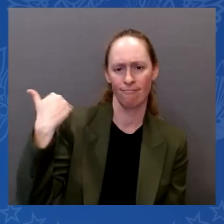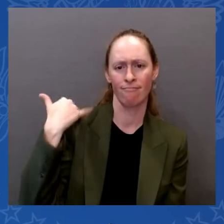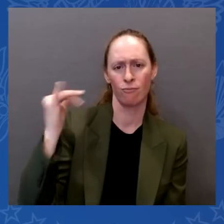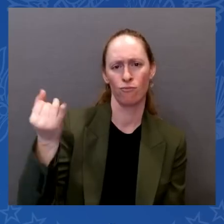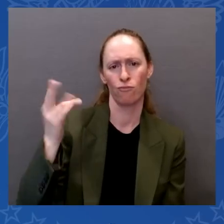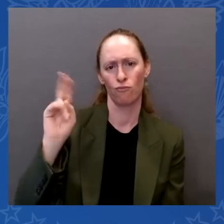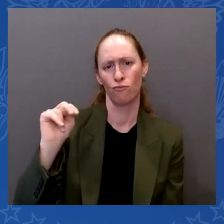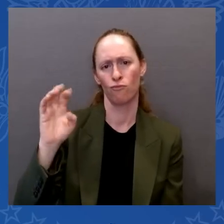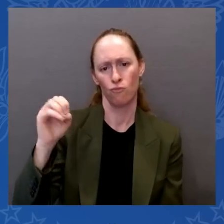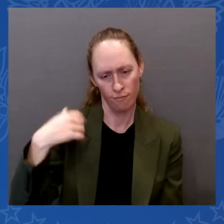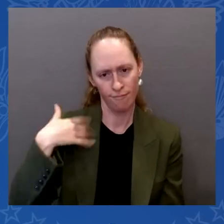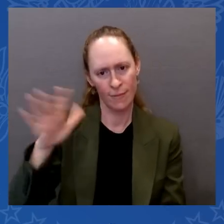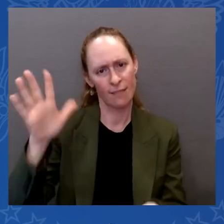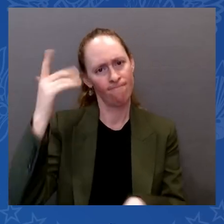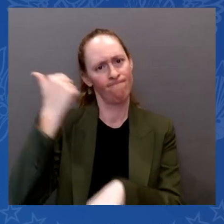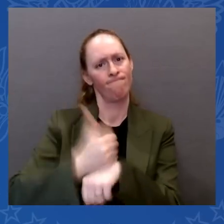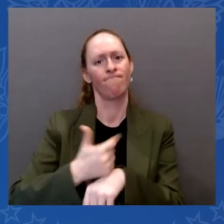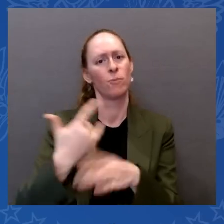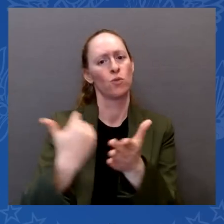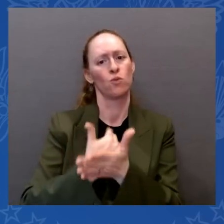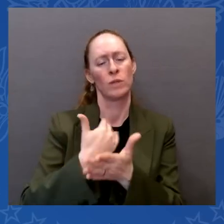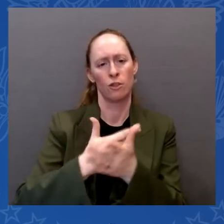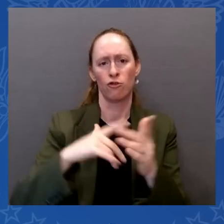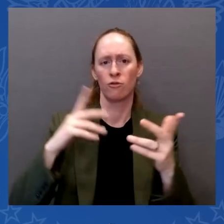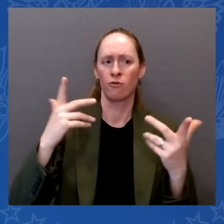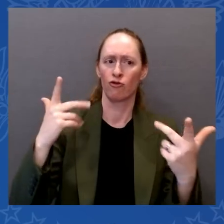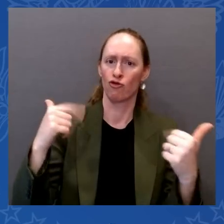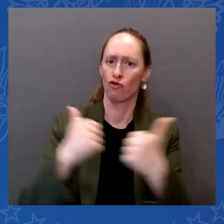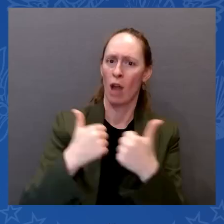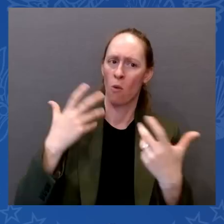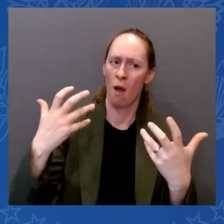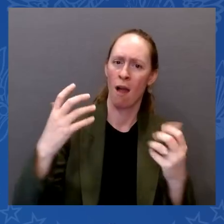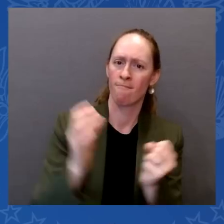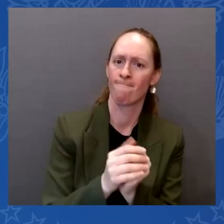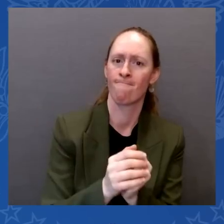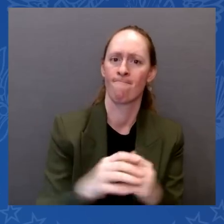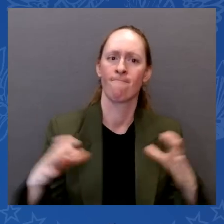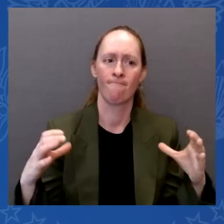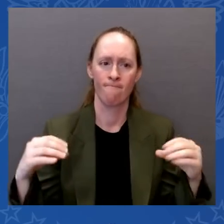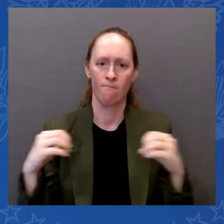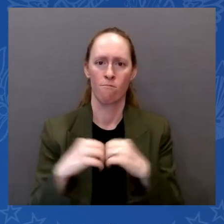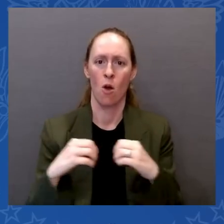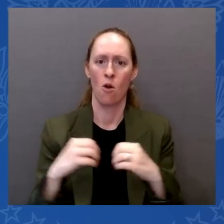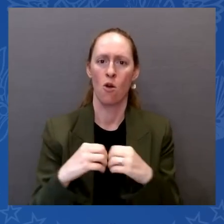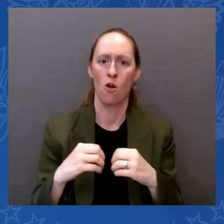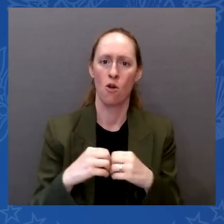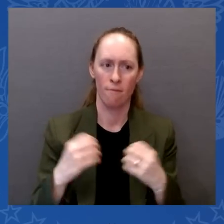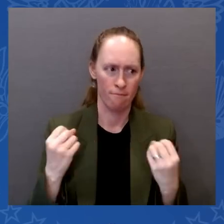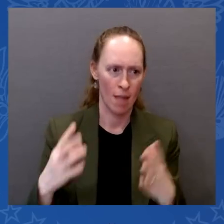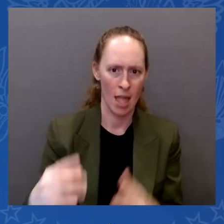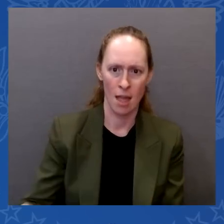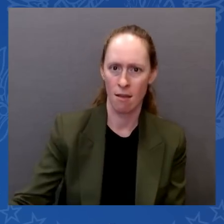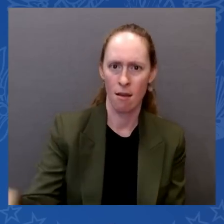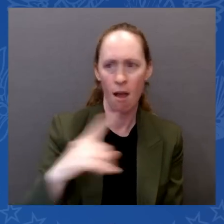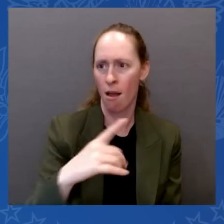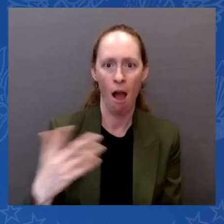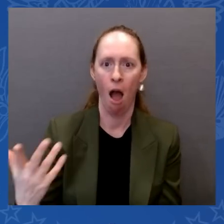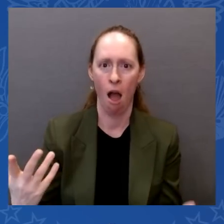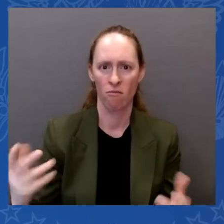workers across the country, especially those historically underrepresented in infrastructure jobs, could take advantage of the job growth